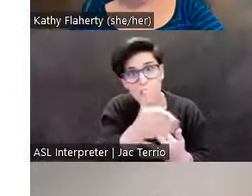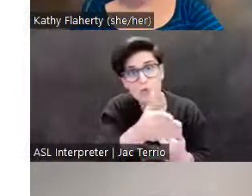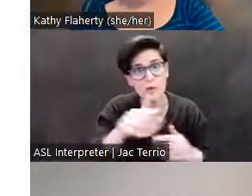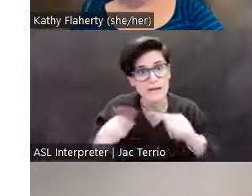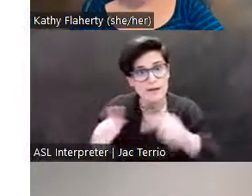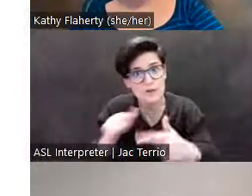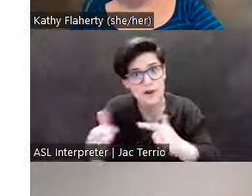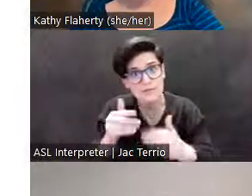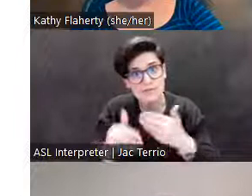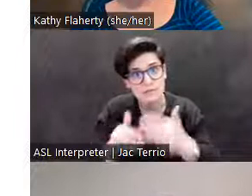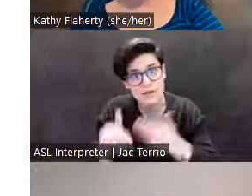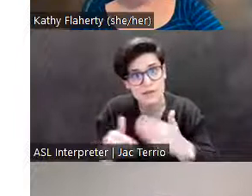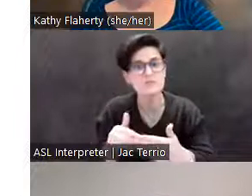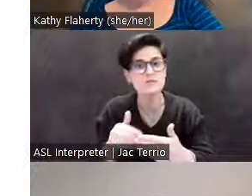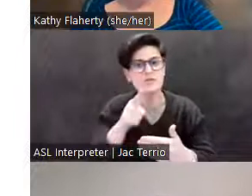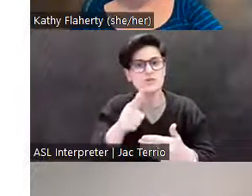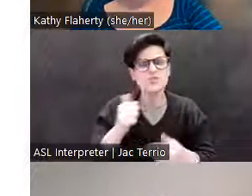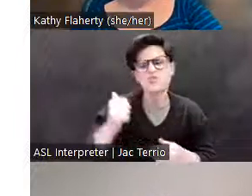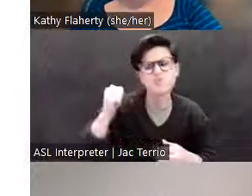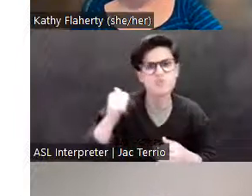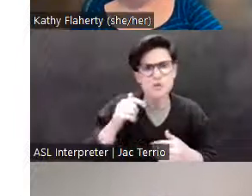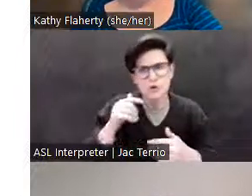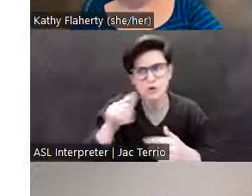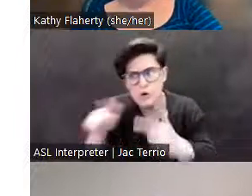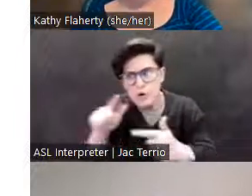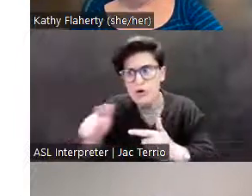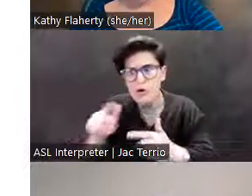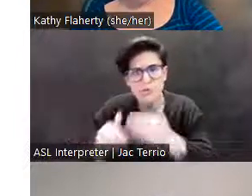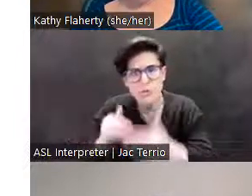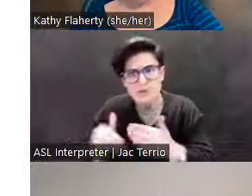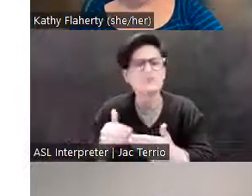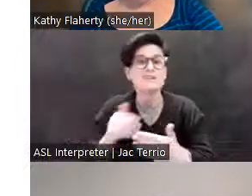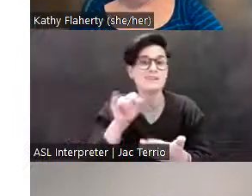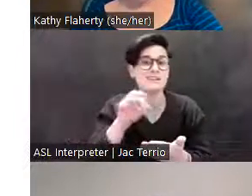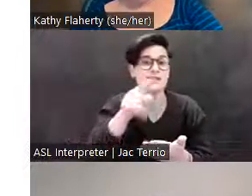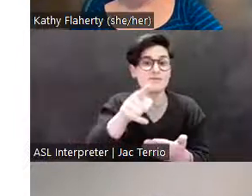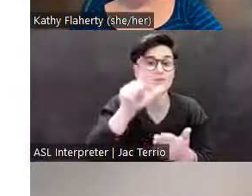if you want to 15:29:30 file a complaint or a lawsuit you may have a lot of difficulty winning your case.